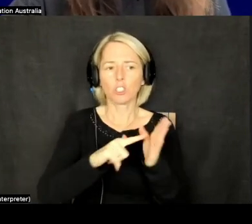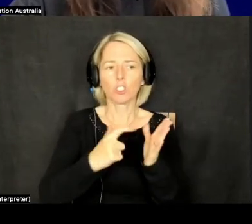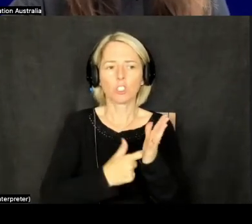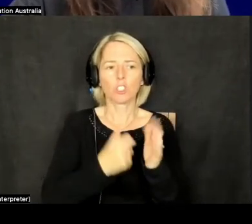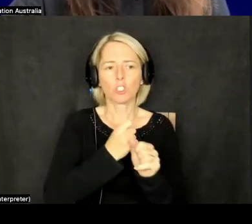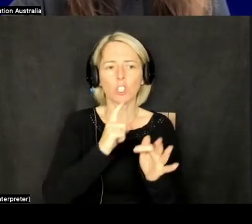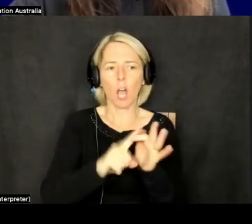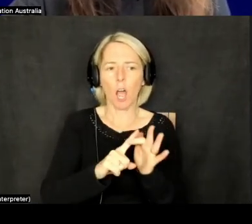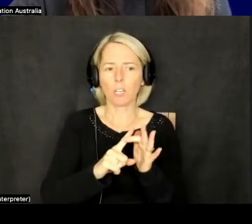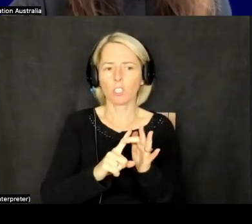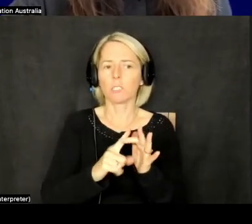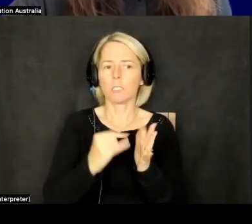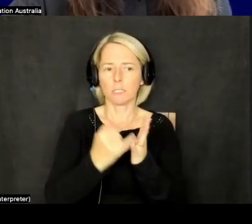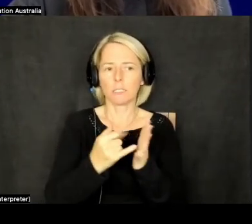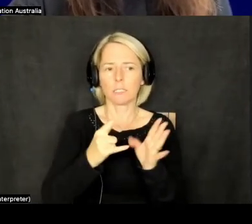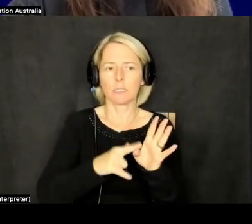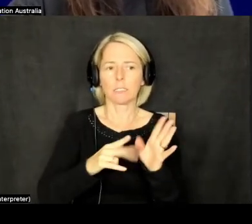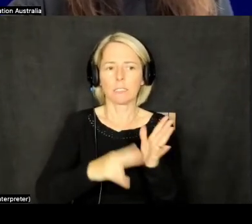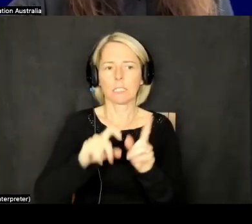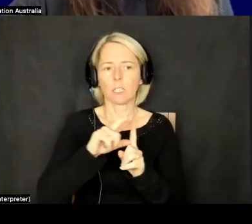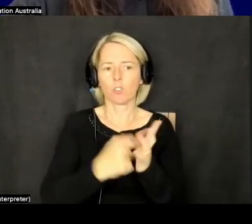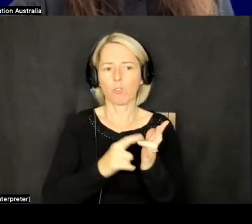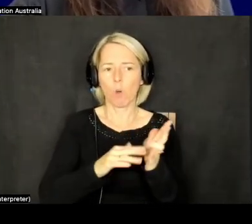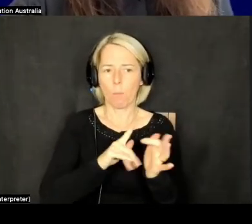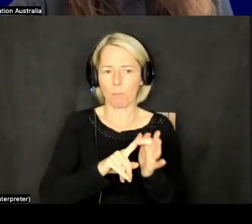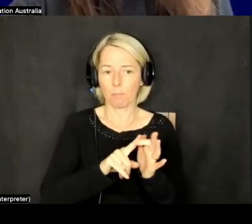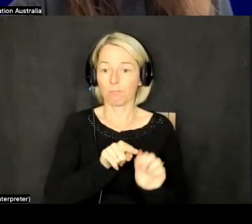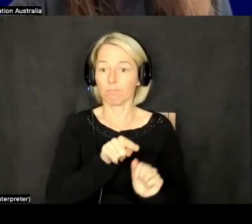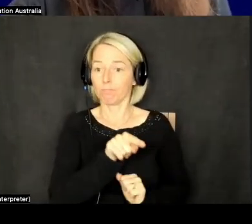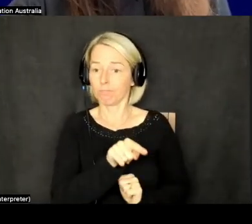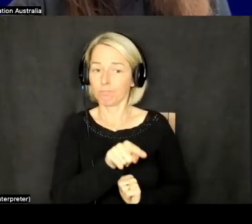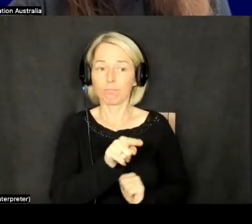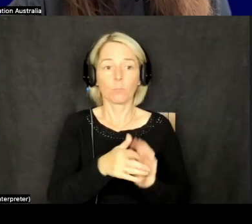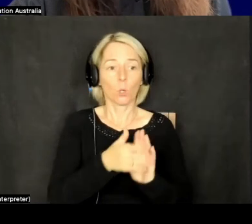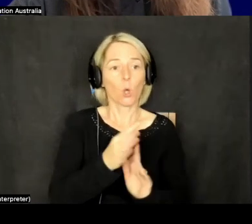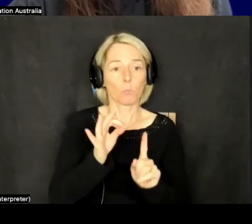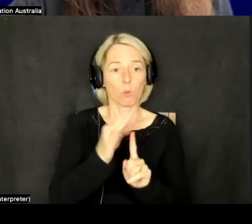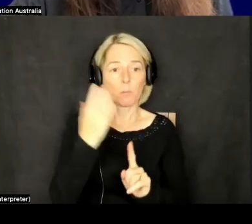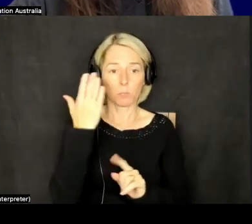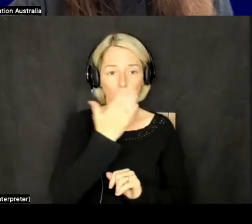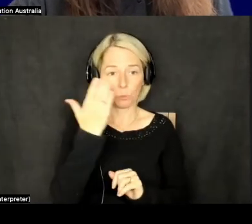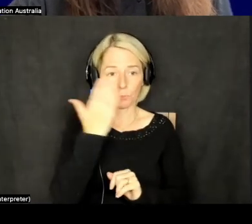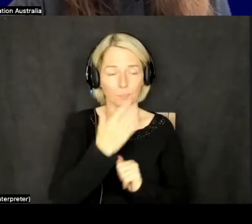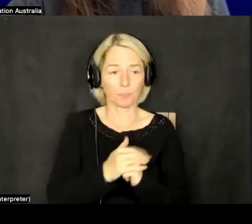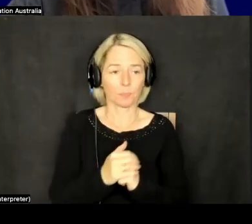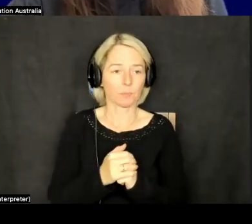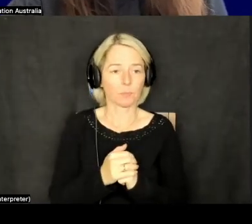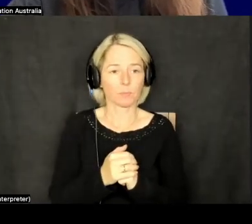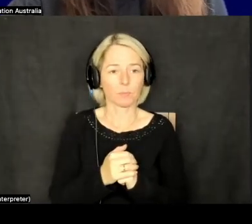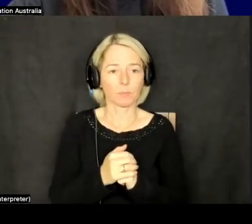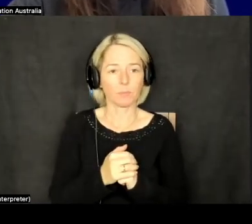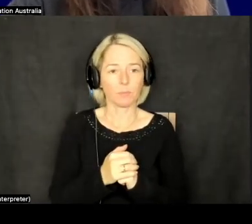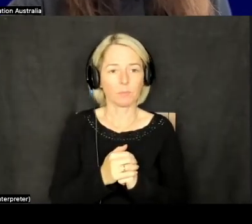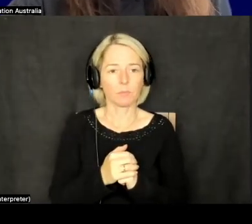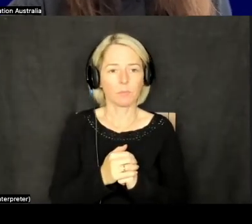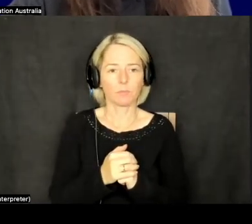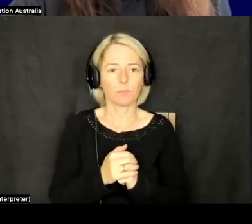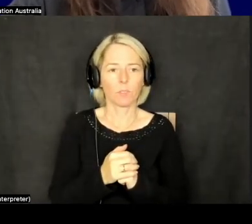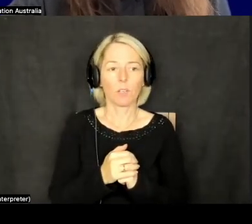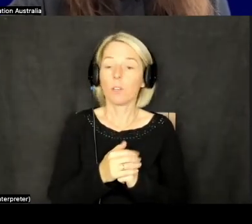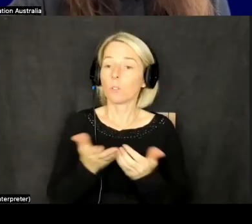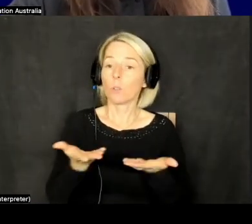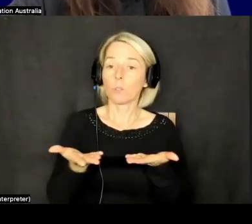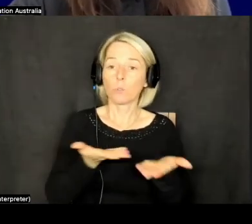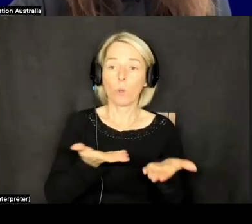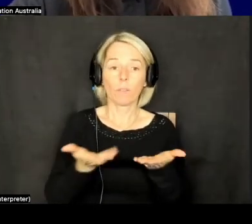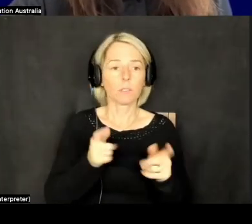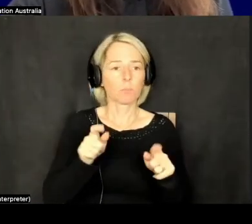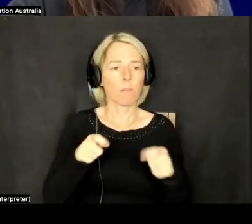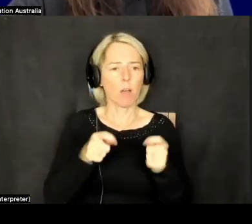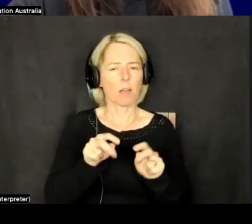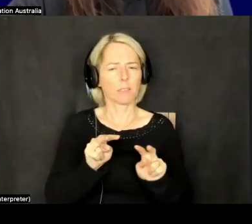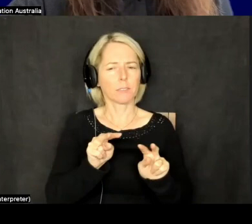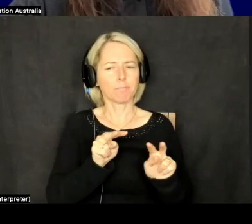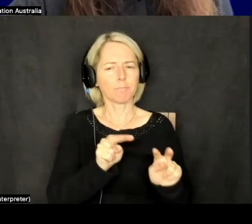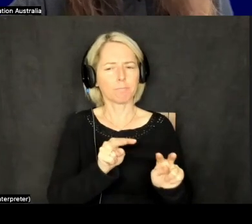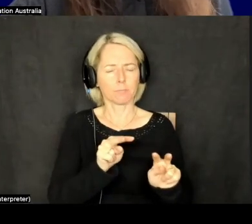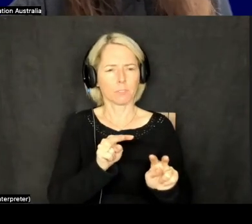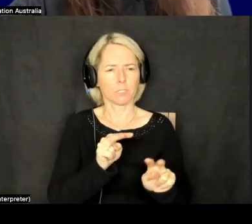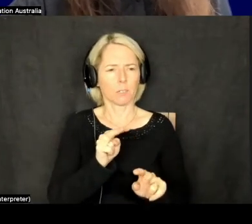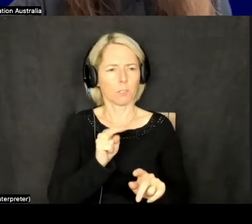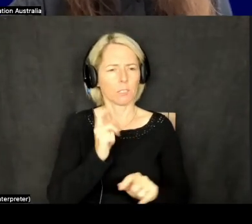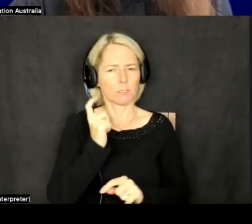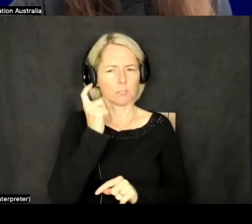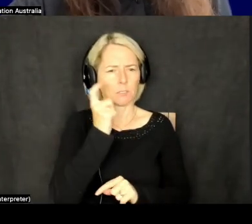primary school. Things that the service provider found concerning was that they lie on the floor